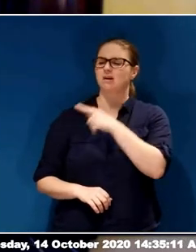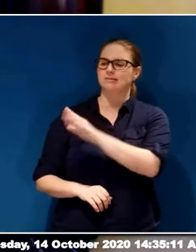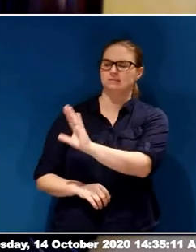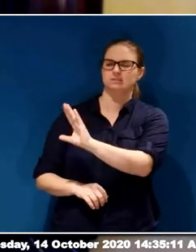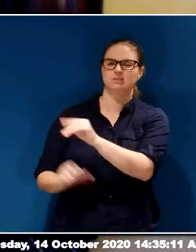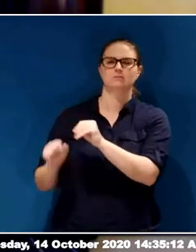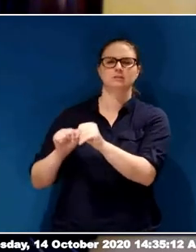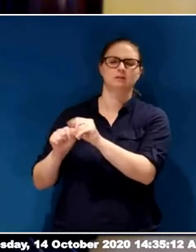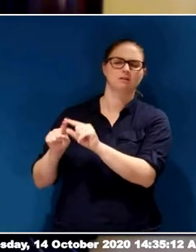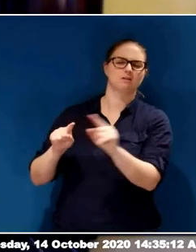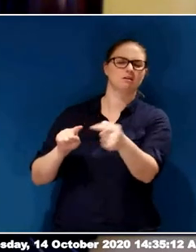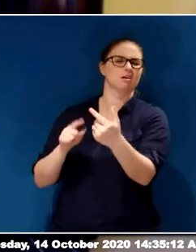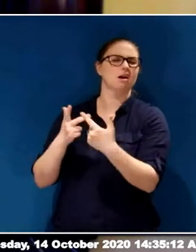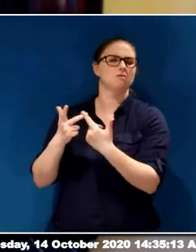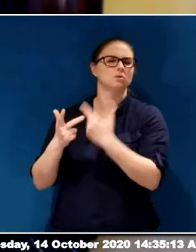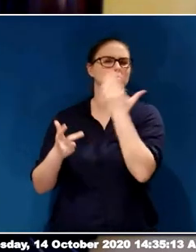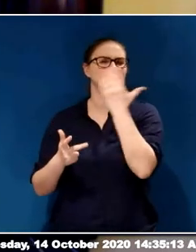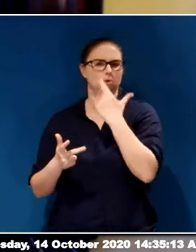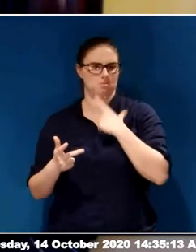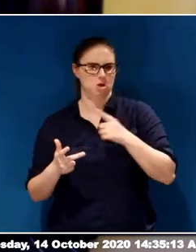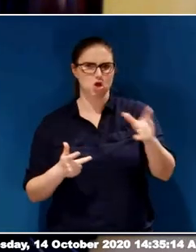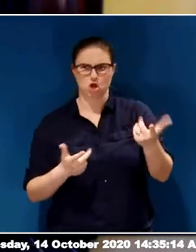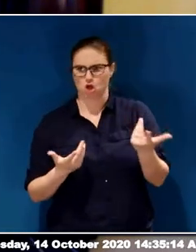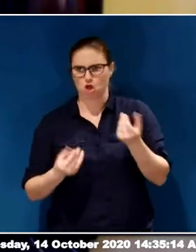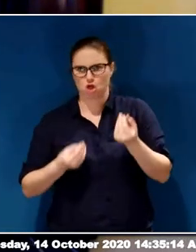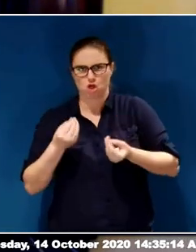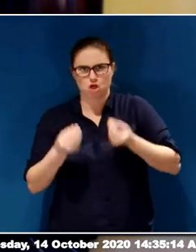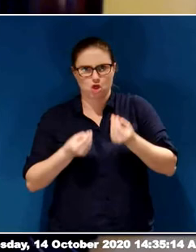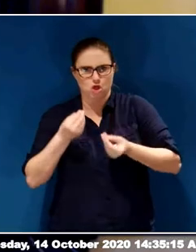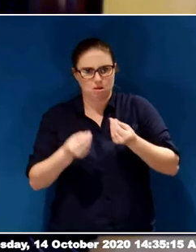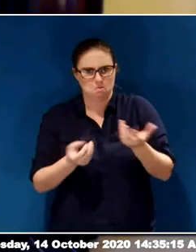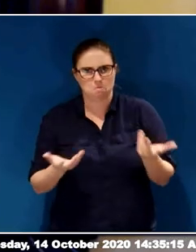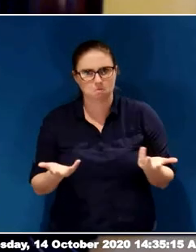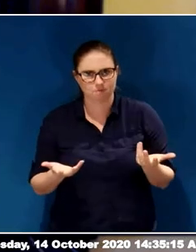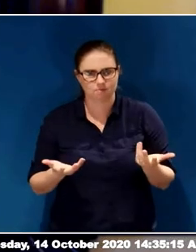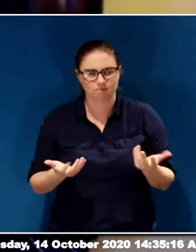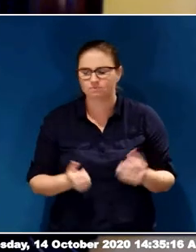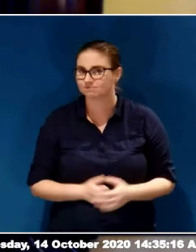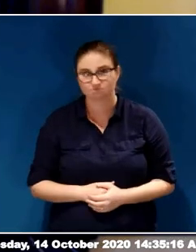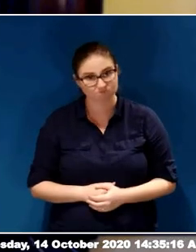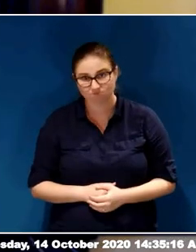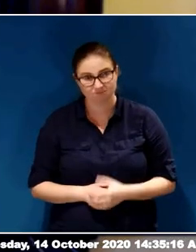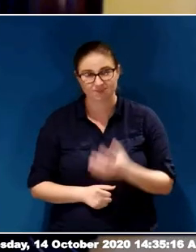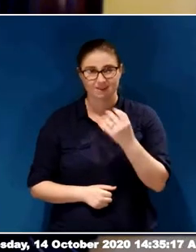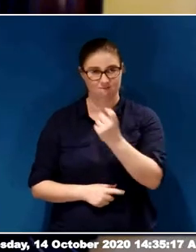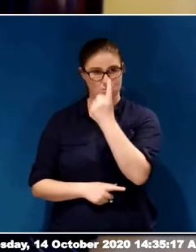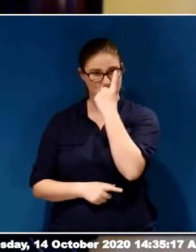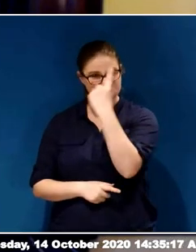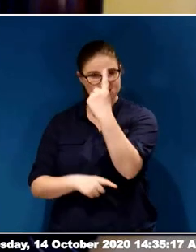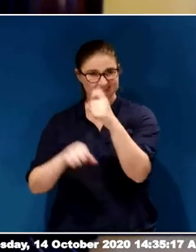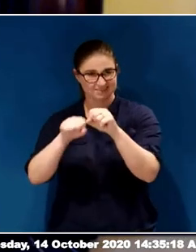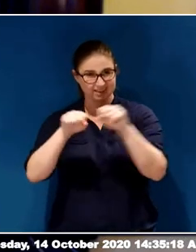suggest that having a single system with all of the resources within it